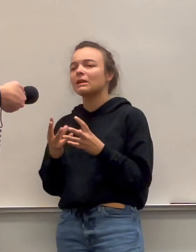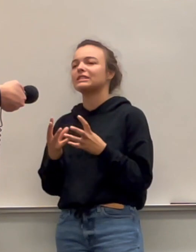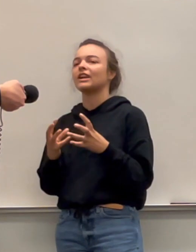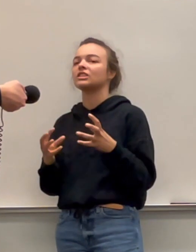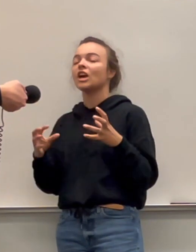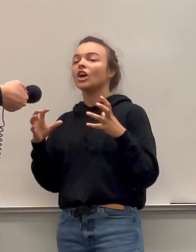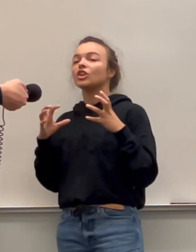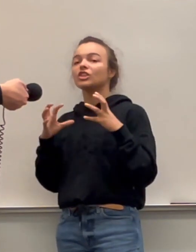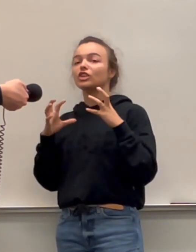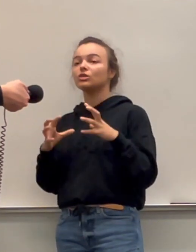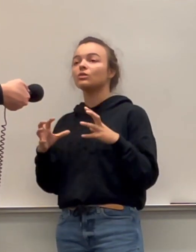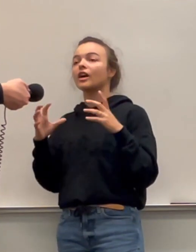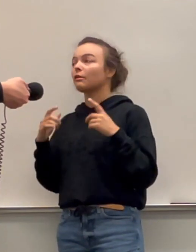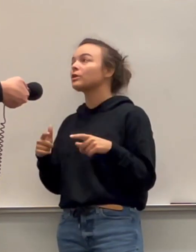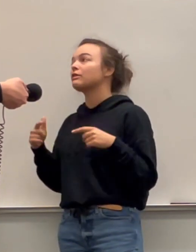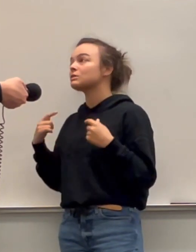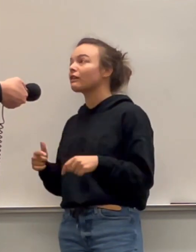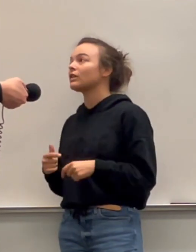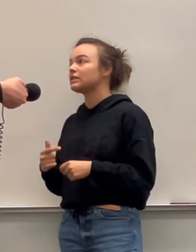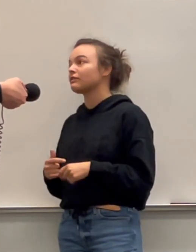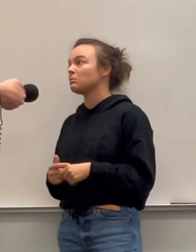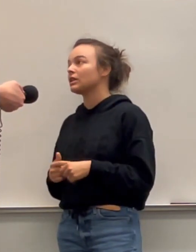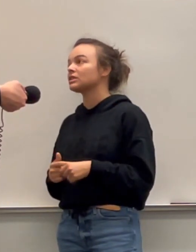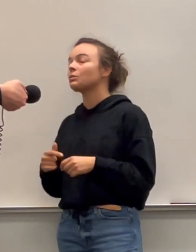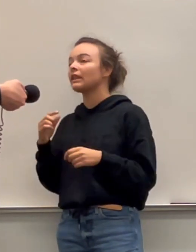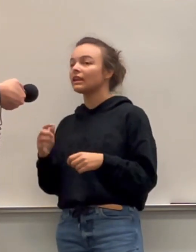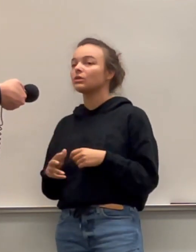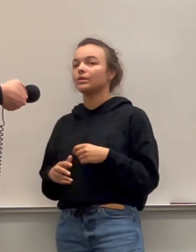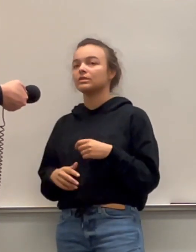baby signers that you are humble and respectful of the deaf community so when they give you a